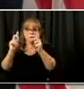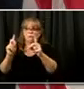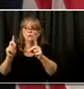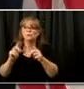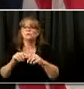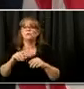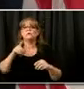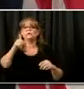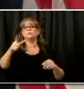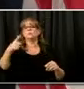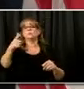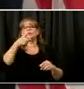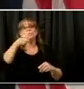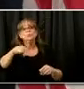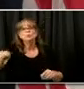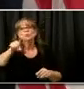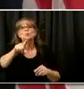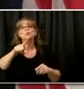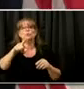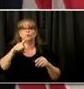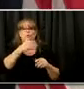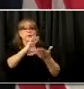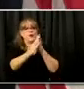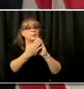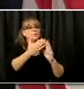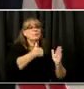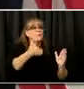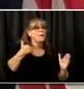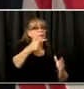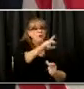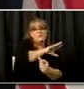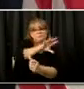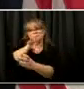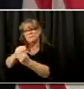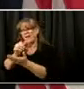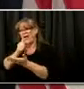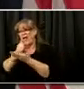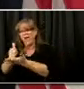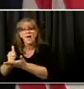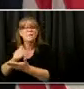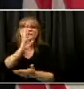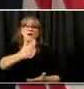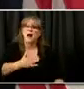centers across the state have open spaces for pods and for students to do remote learning for